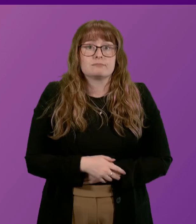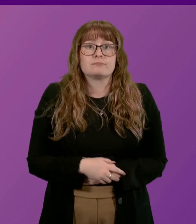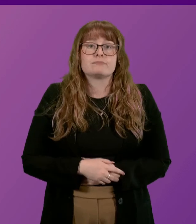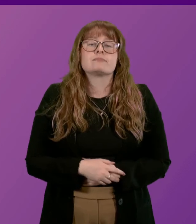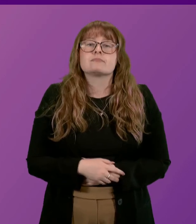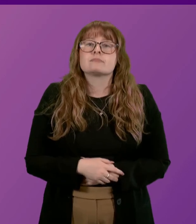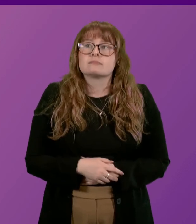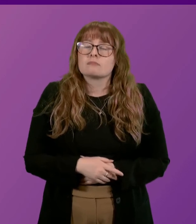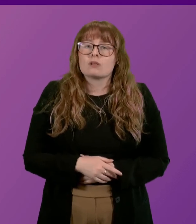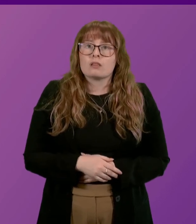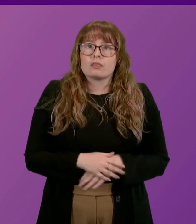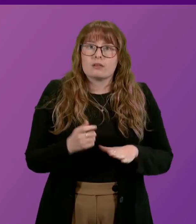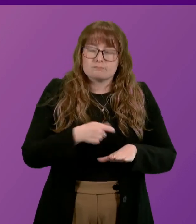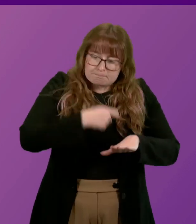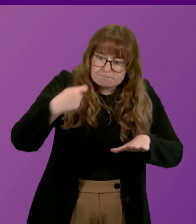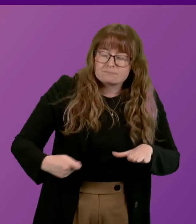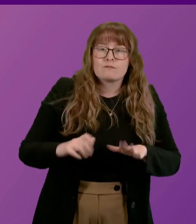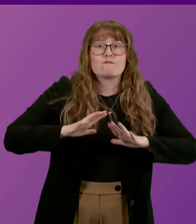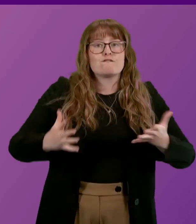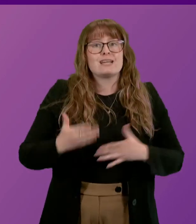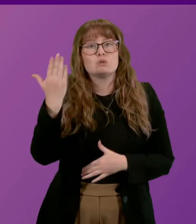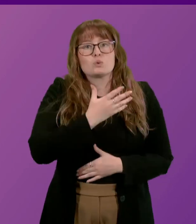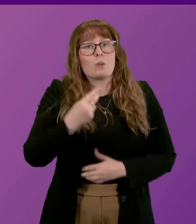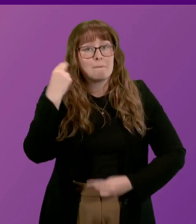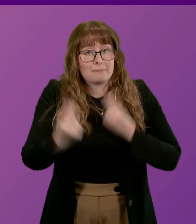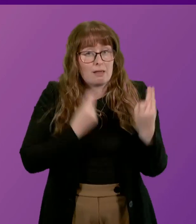Expanding free school meals is one way to build the fairer,